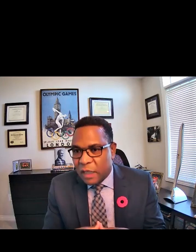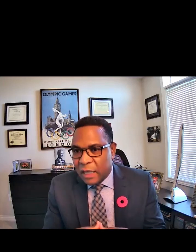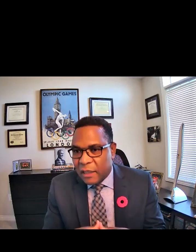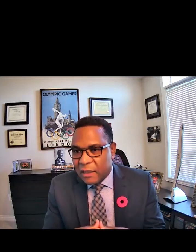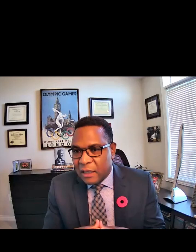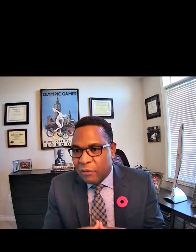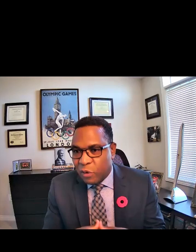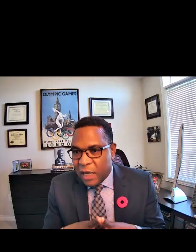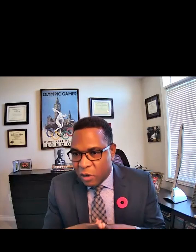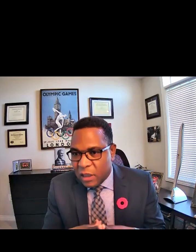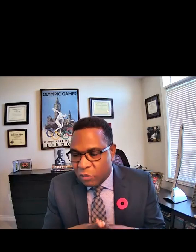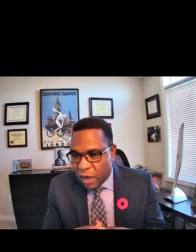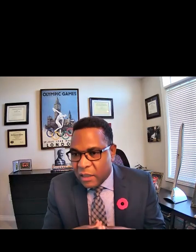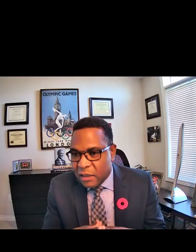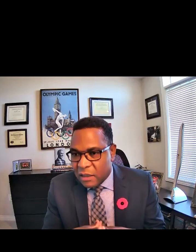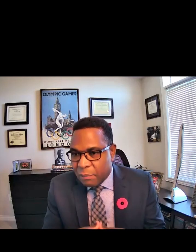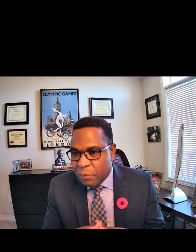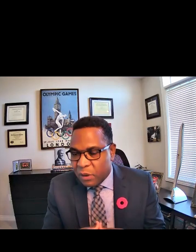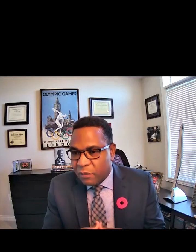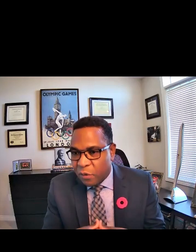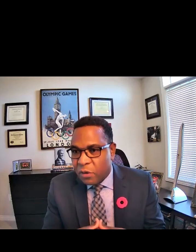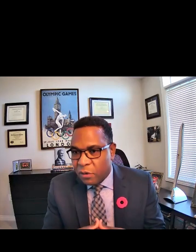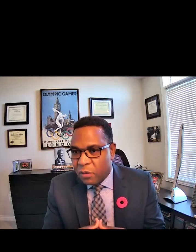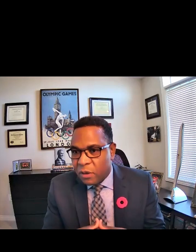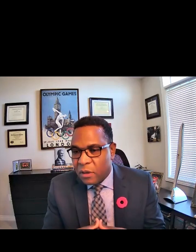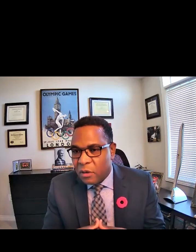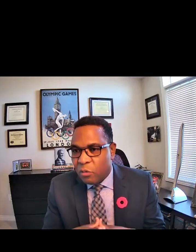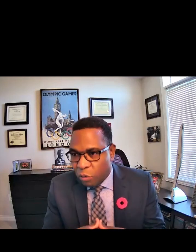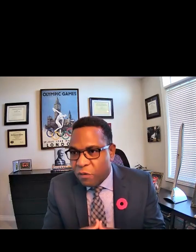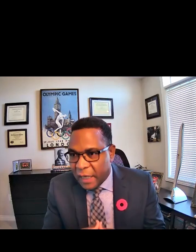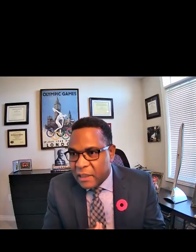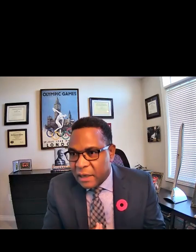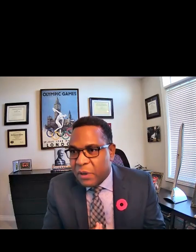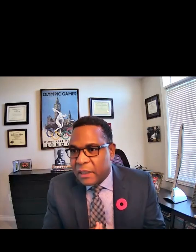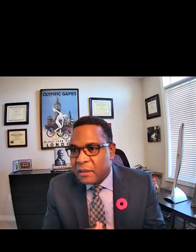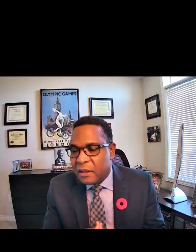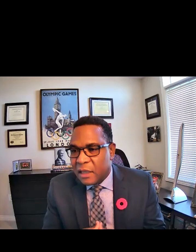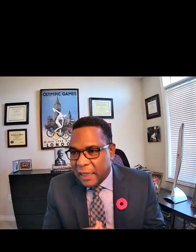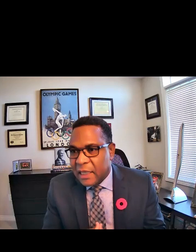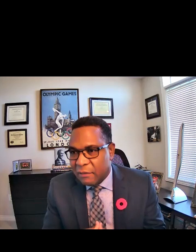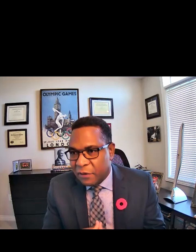And make sure that if we are not the right support for you, we will find somebody that